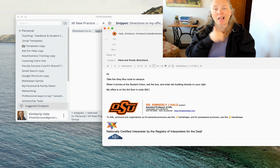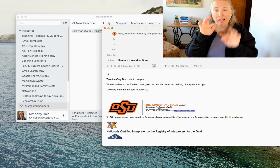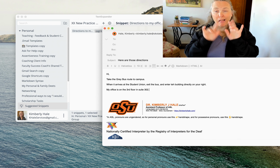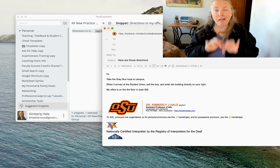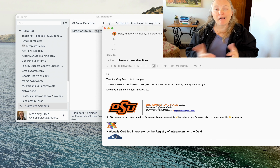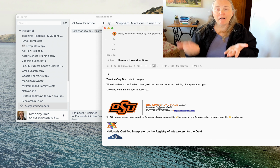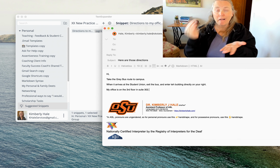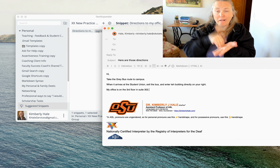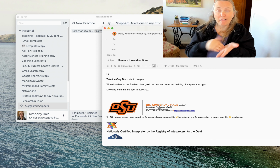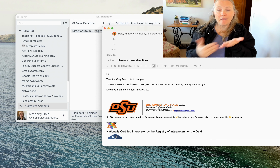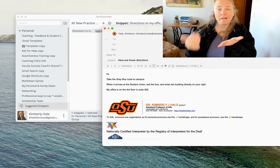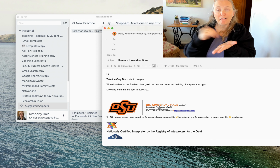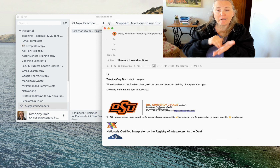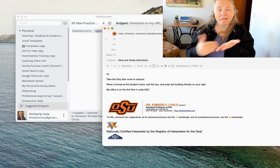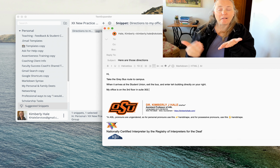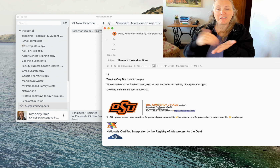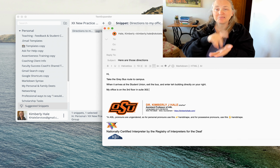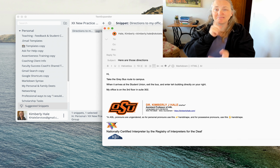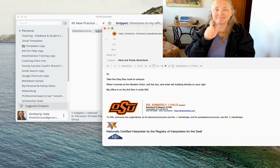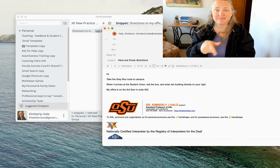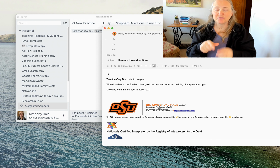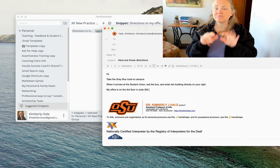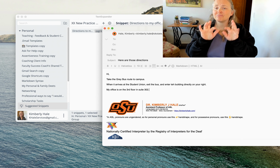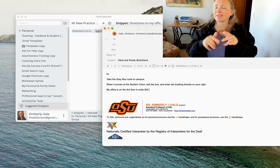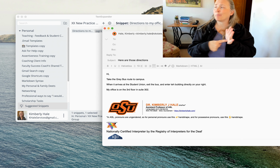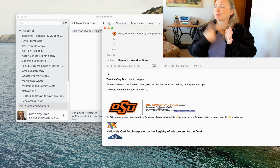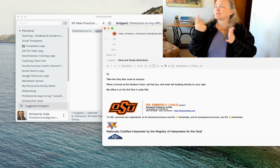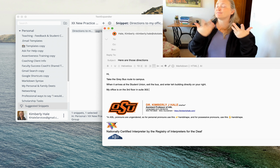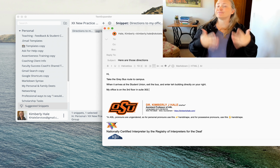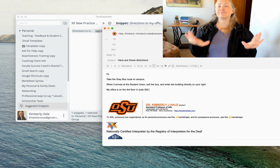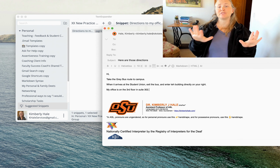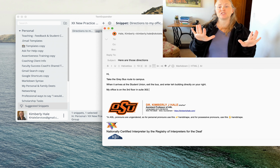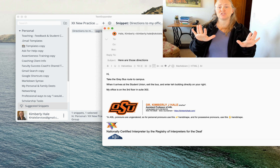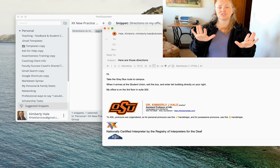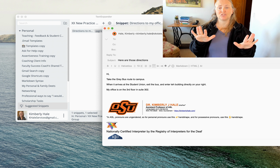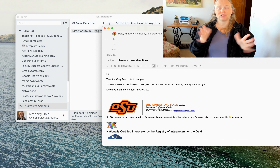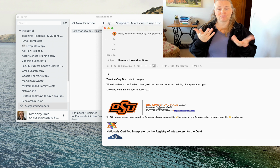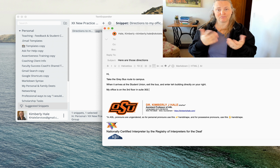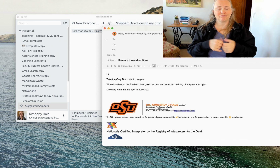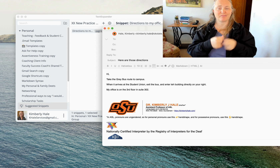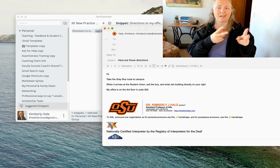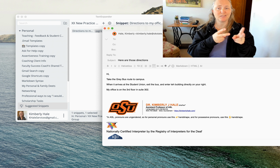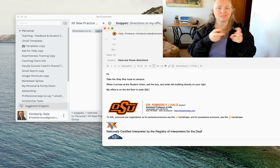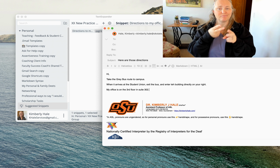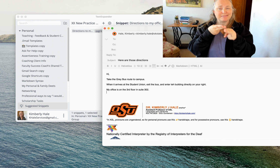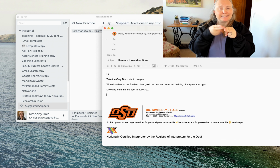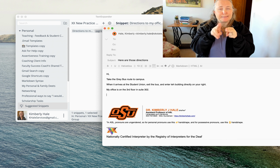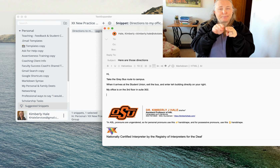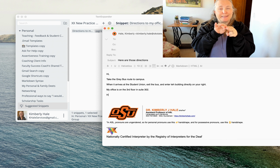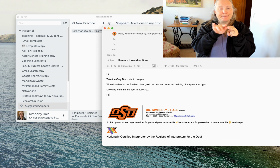That is what is so magical. I did not have to type all those instructions once I make them once. They're good to go. And I do not have to remember it.